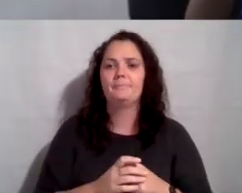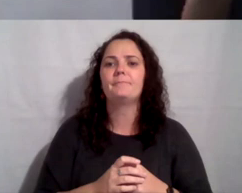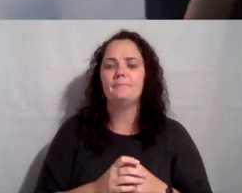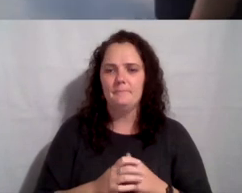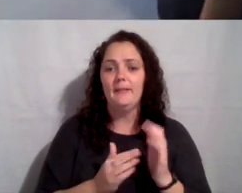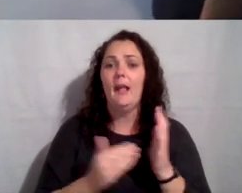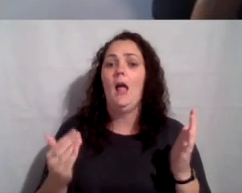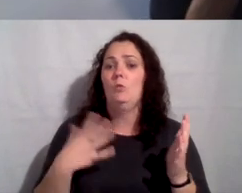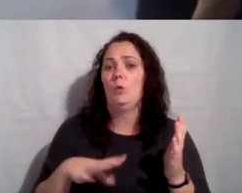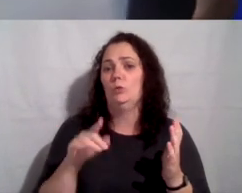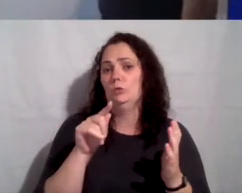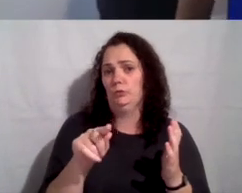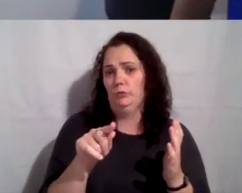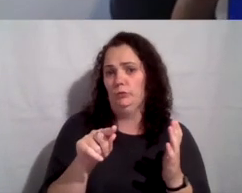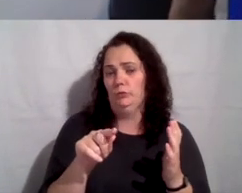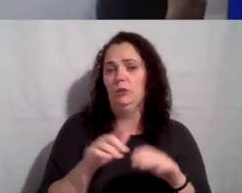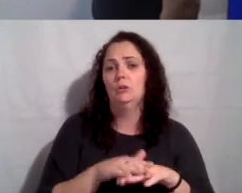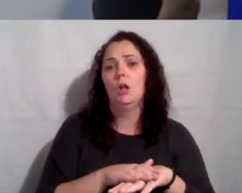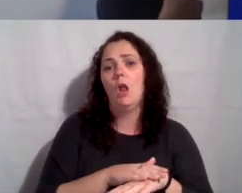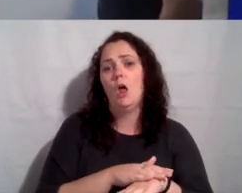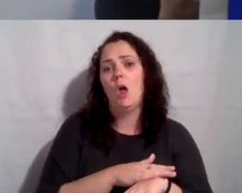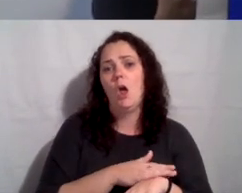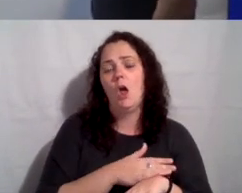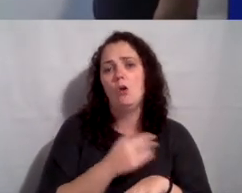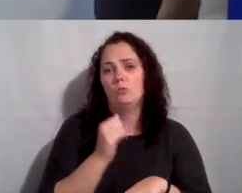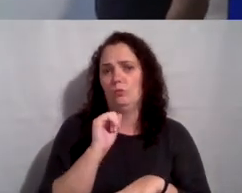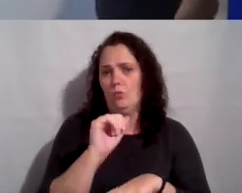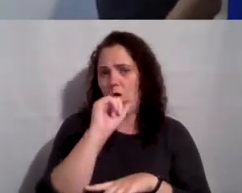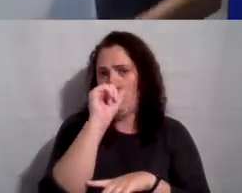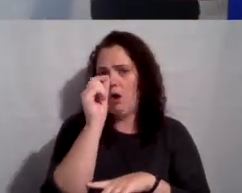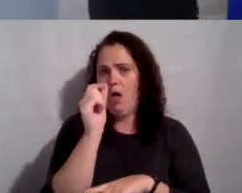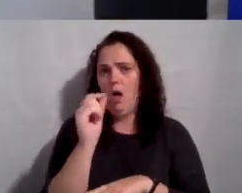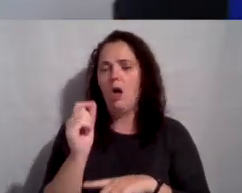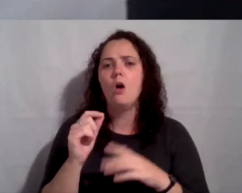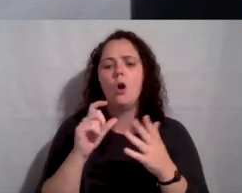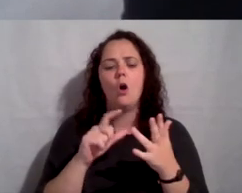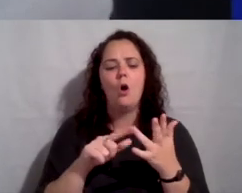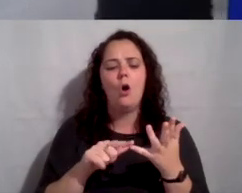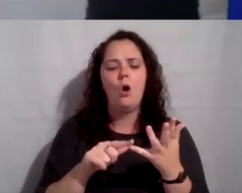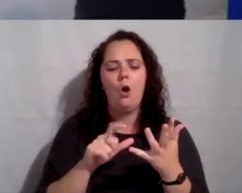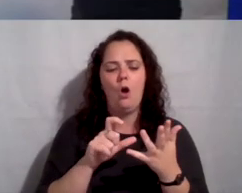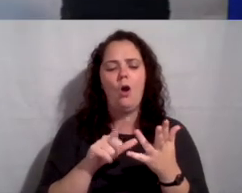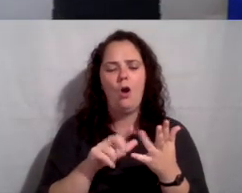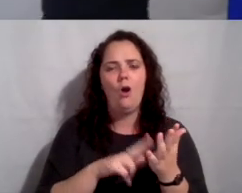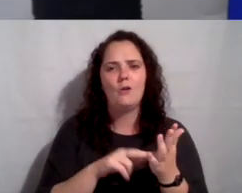what I want you to do is again working slowly with your contour line, keeping in mind that idea of the